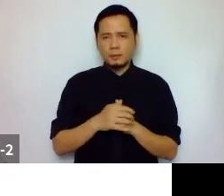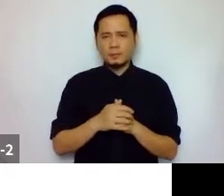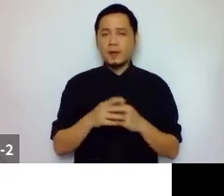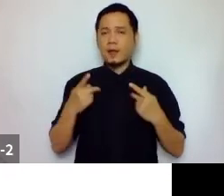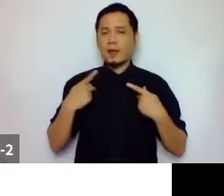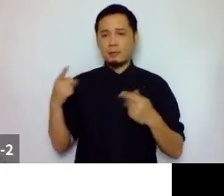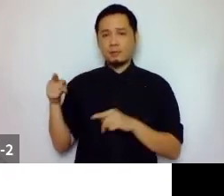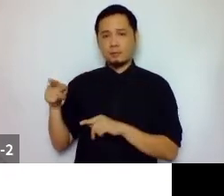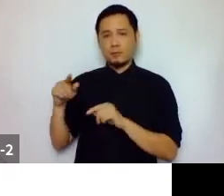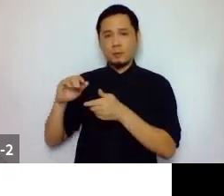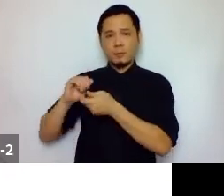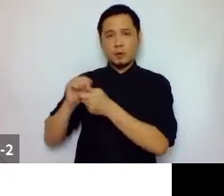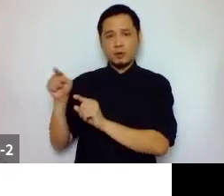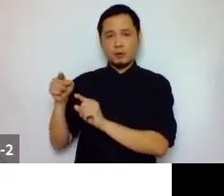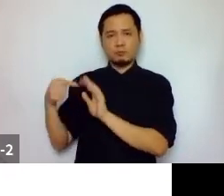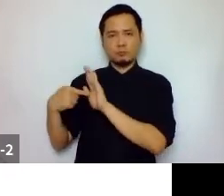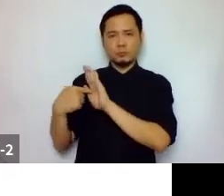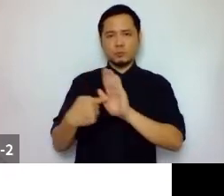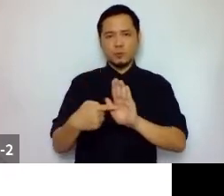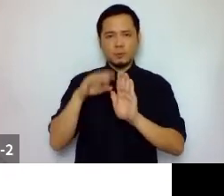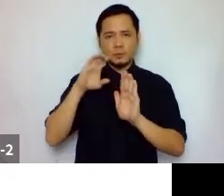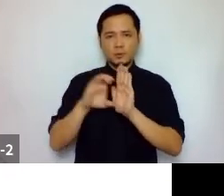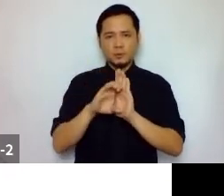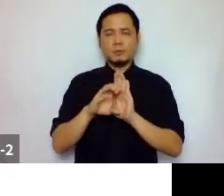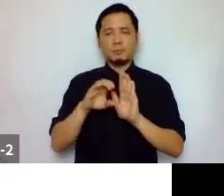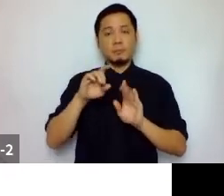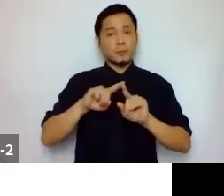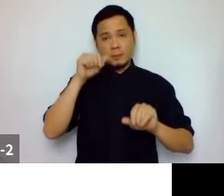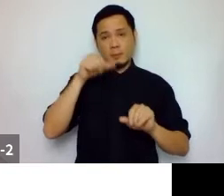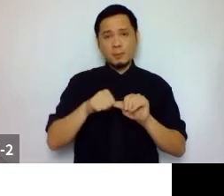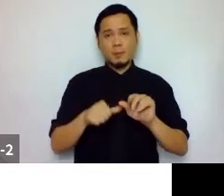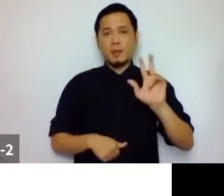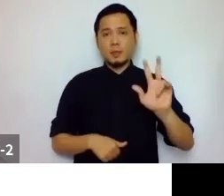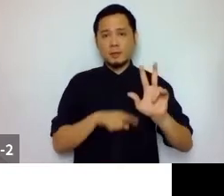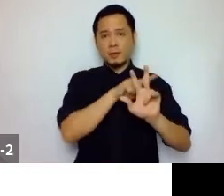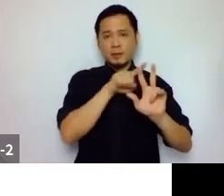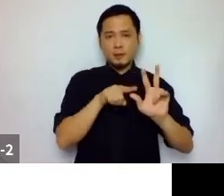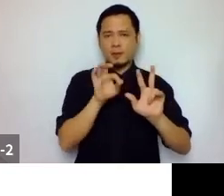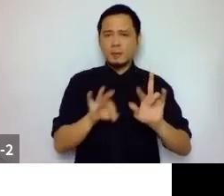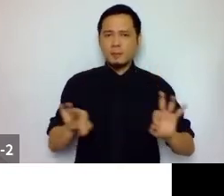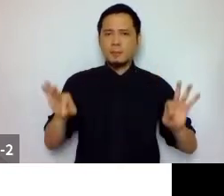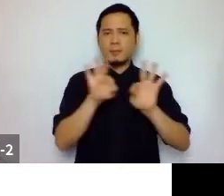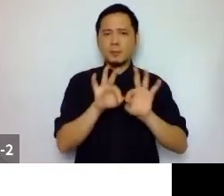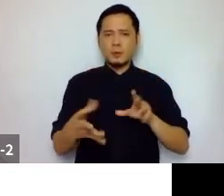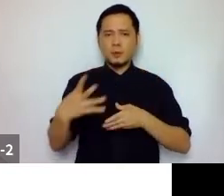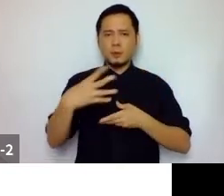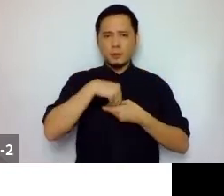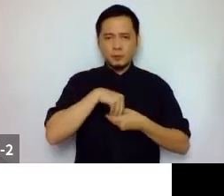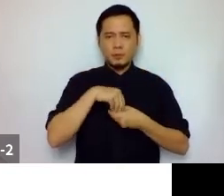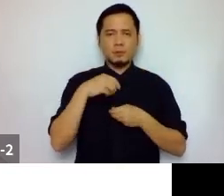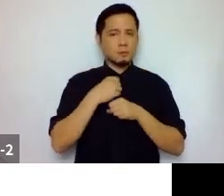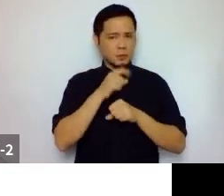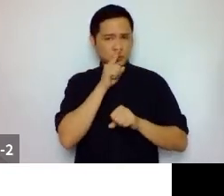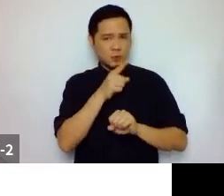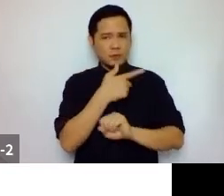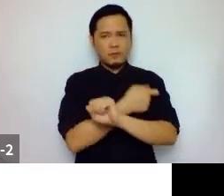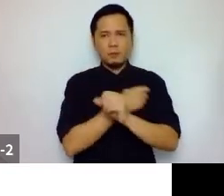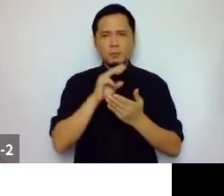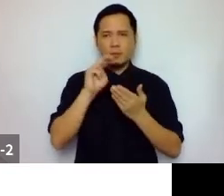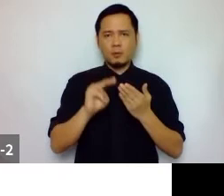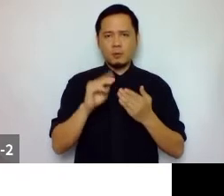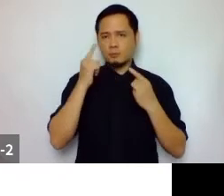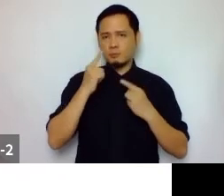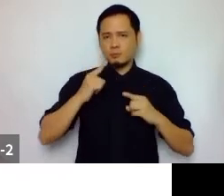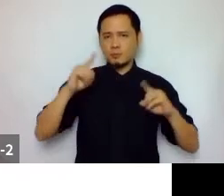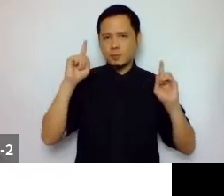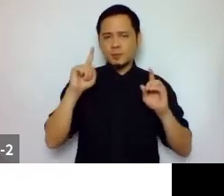We need to understand that there are three major factors that have to be considered to make sure that the vaccination program is executed excellently.